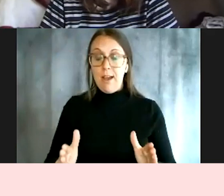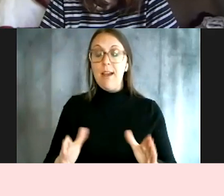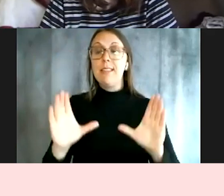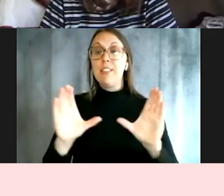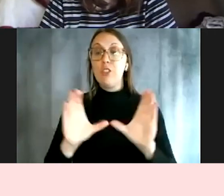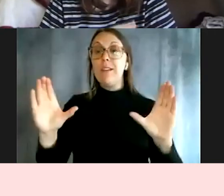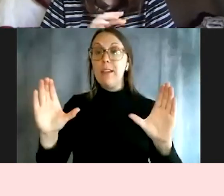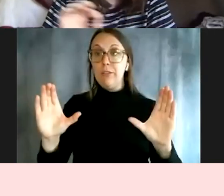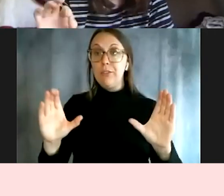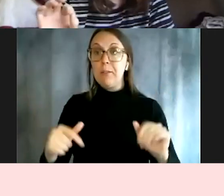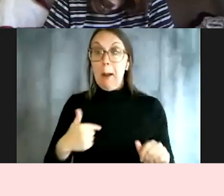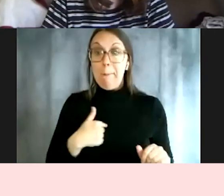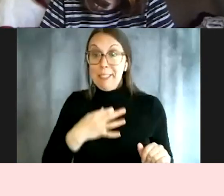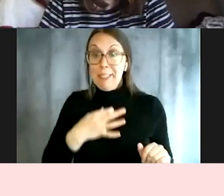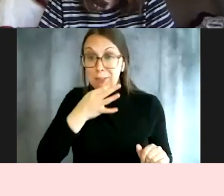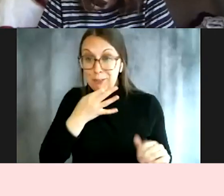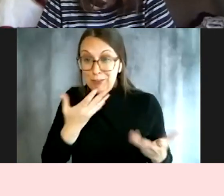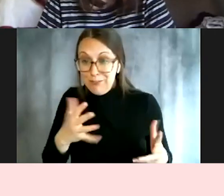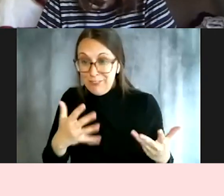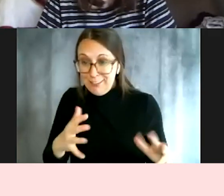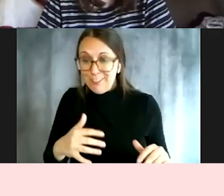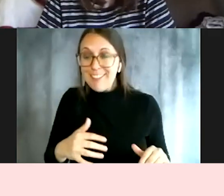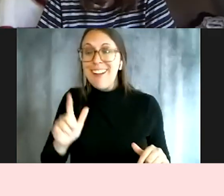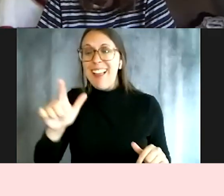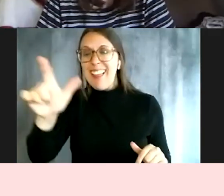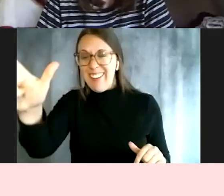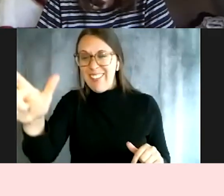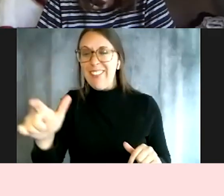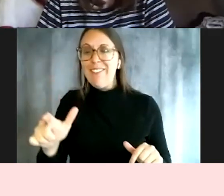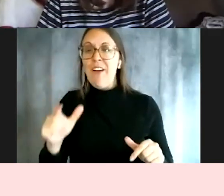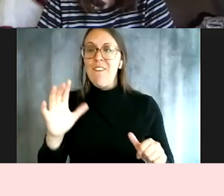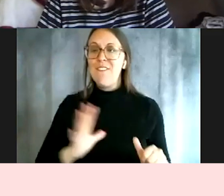an official certification even though I've been doing accessibility stuff for a long time